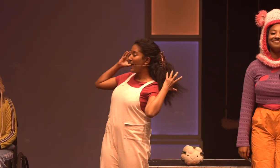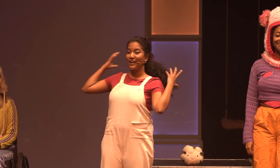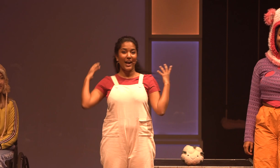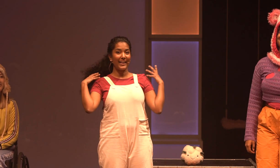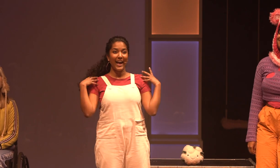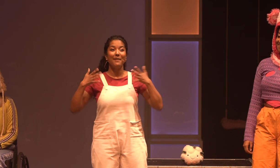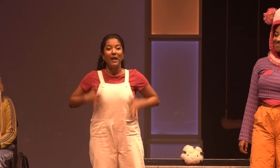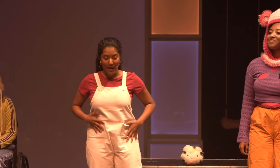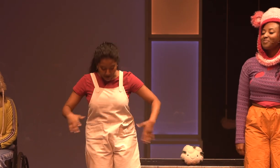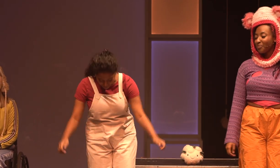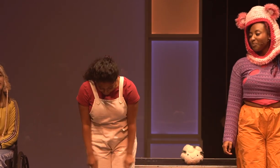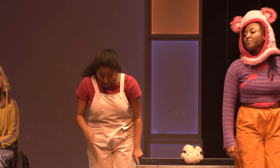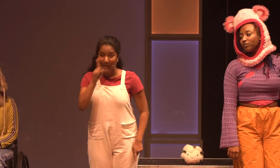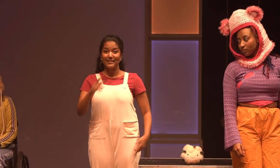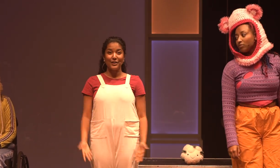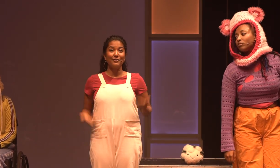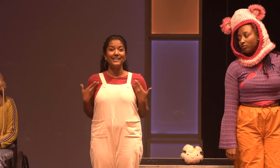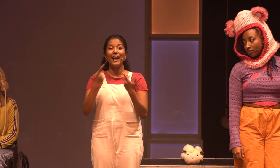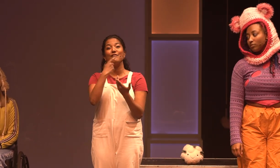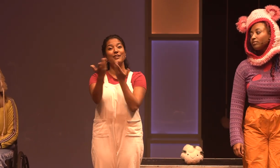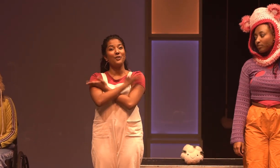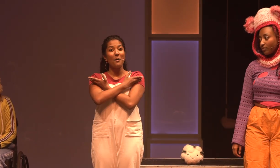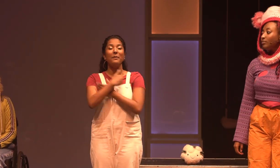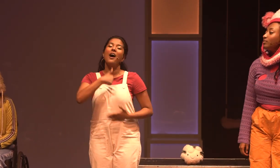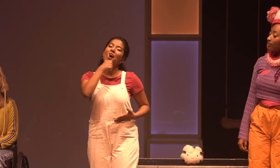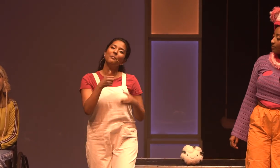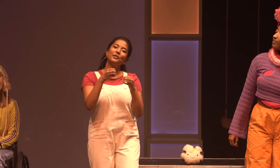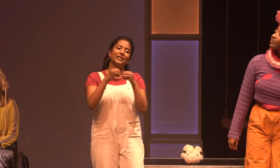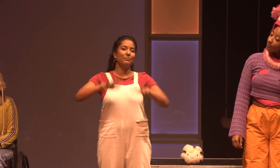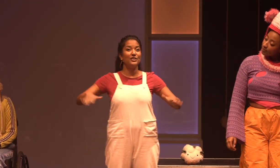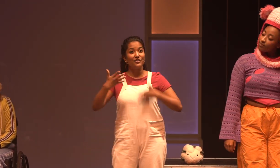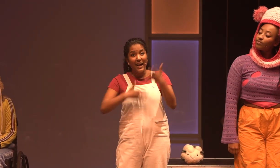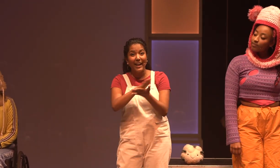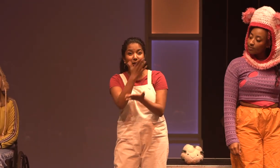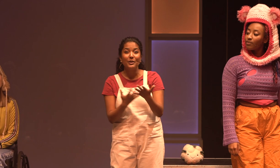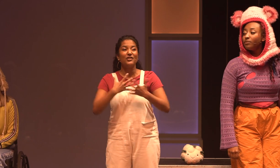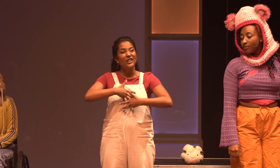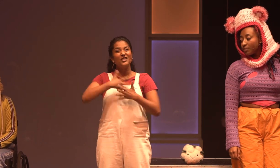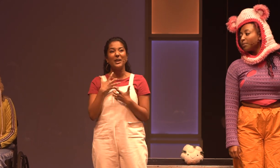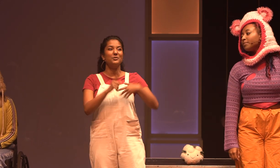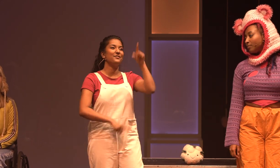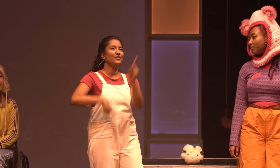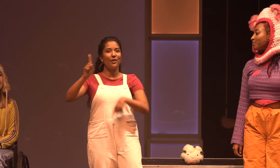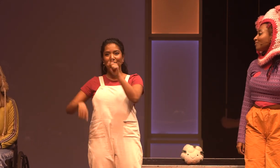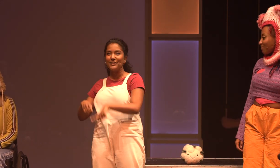Hi! I'm Chandu. British Indian, big black curly hair. I'm wearing pink dungarees and a red top. I'll be using British sign language as I shape shift into lots of